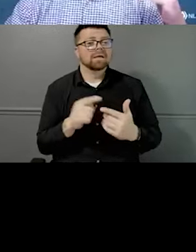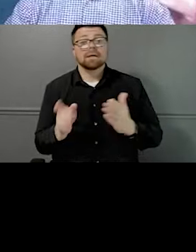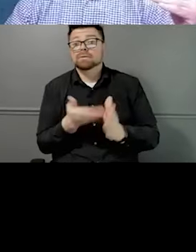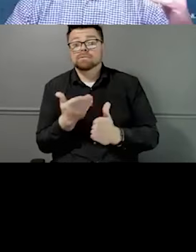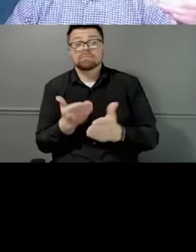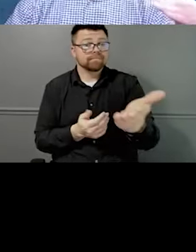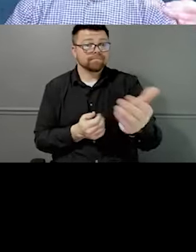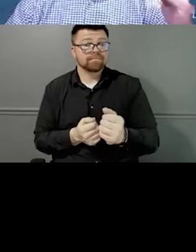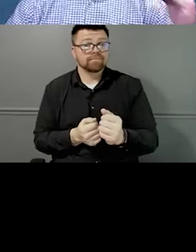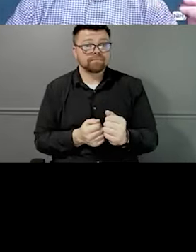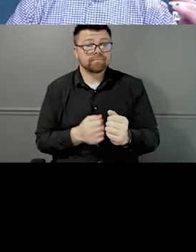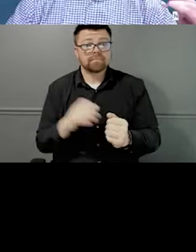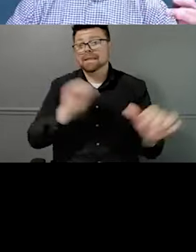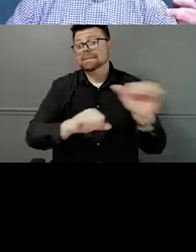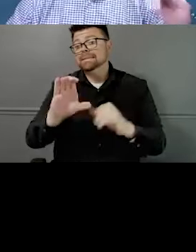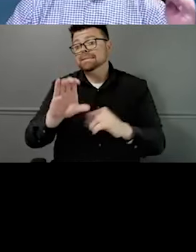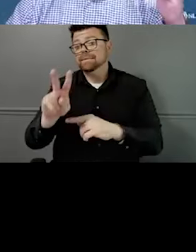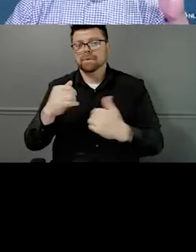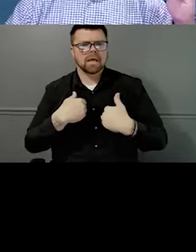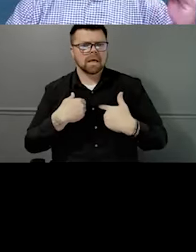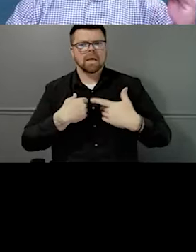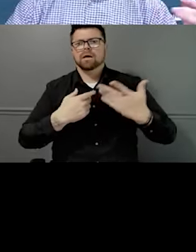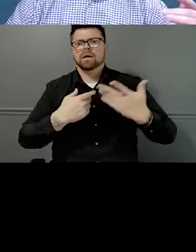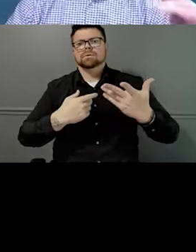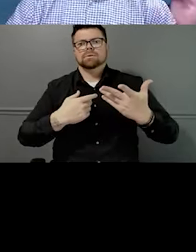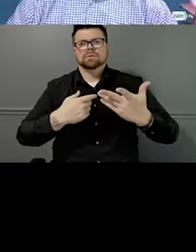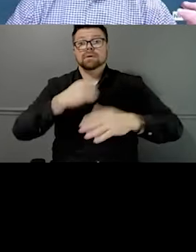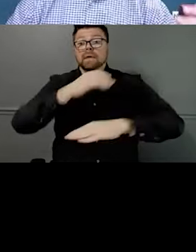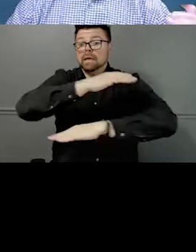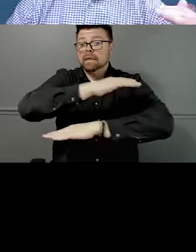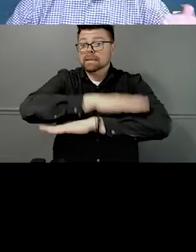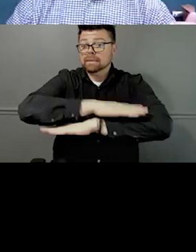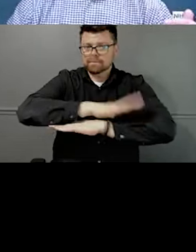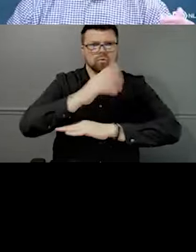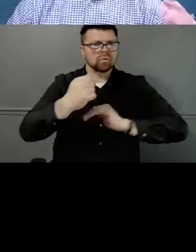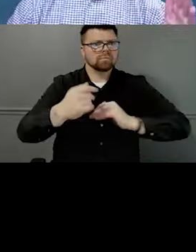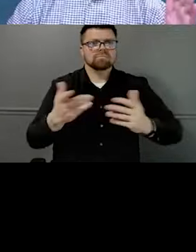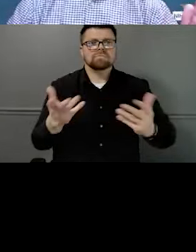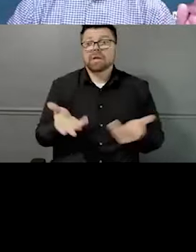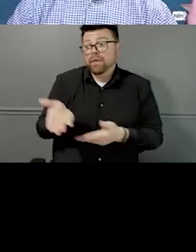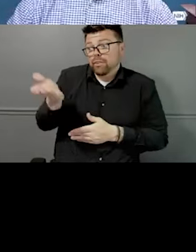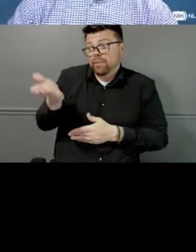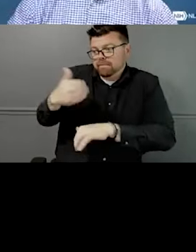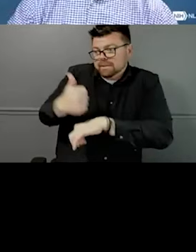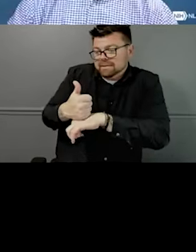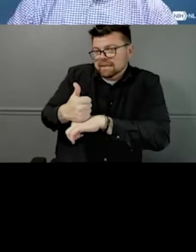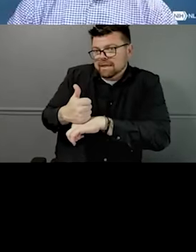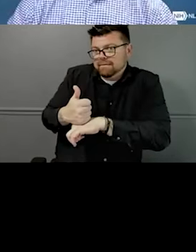we are going to have a table at the NSF Grants Conference in June in Philadelphia.